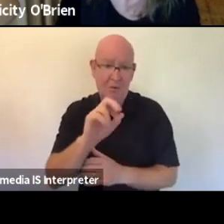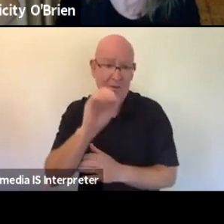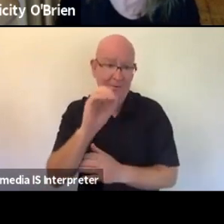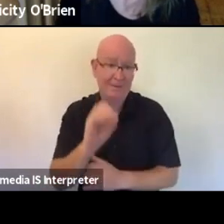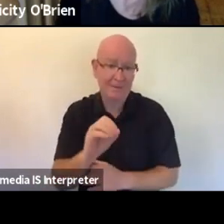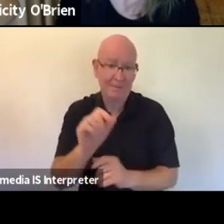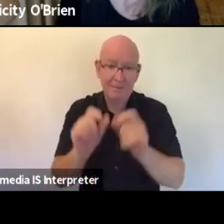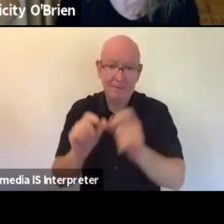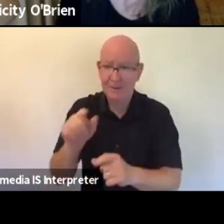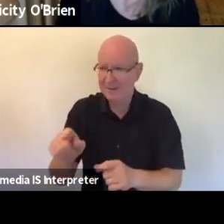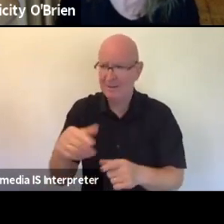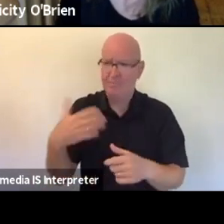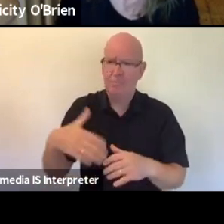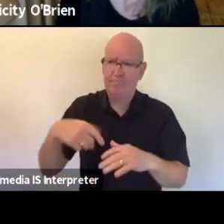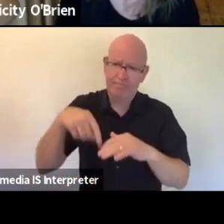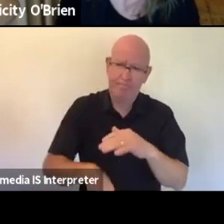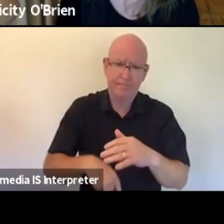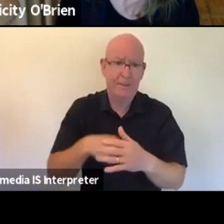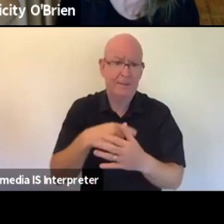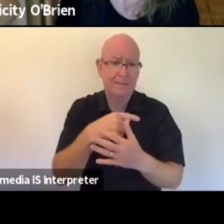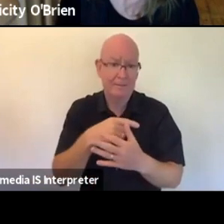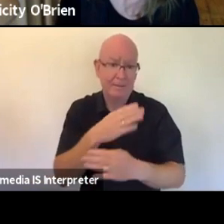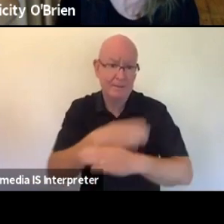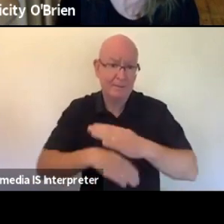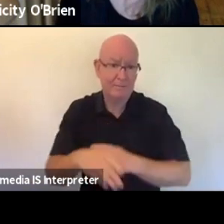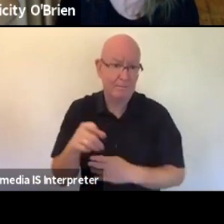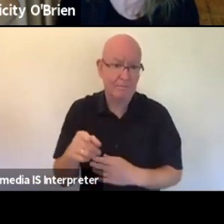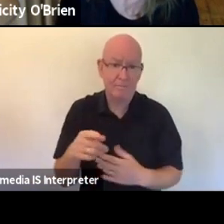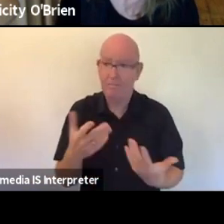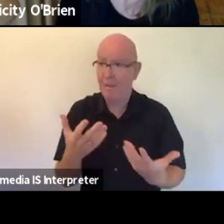Tonight we will hear from our speakers about the gaps, the barriers and the opportunities